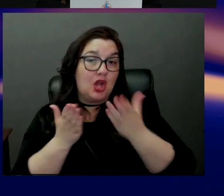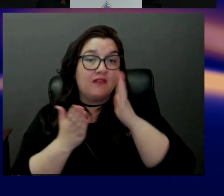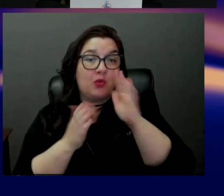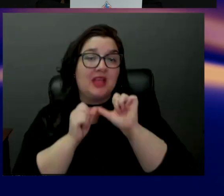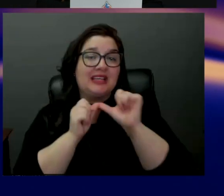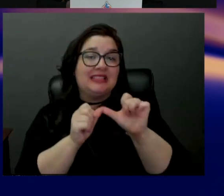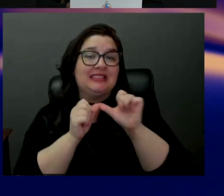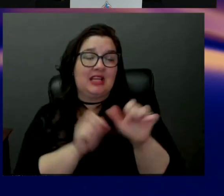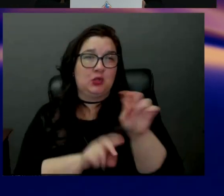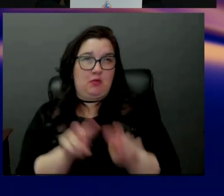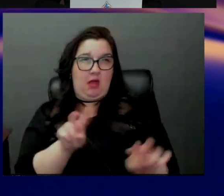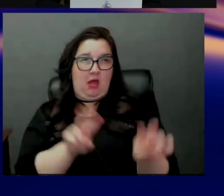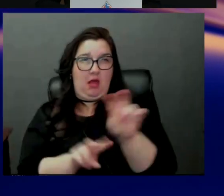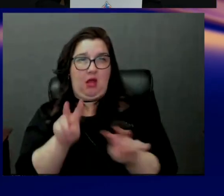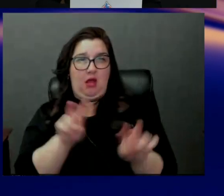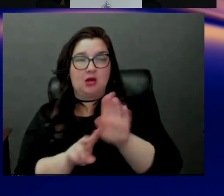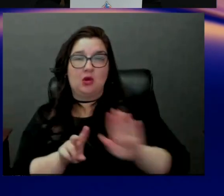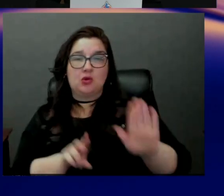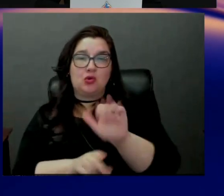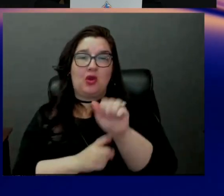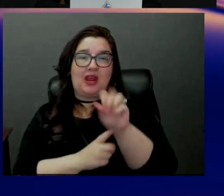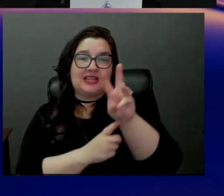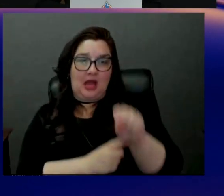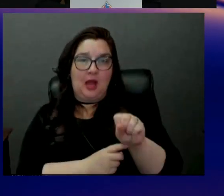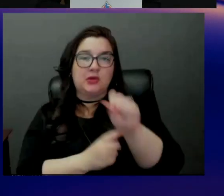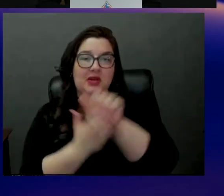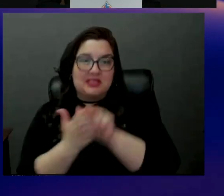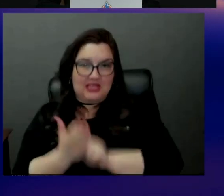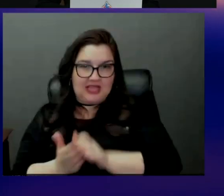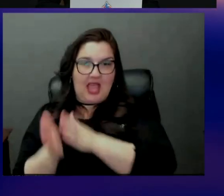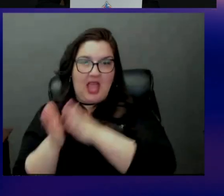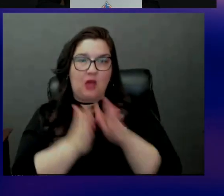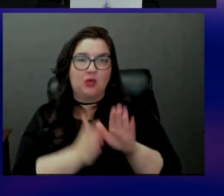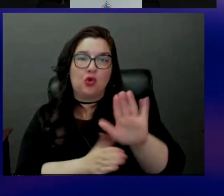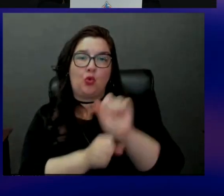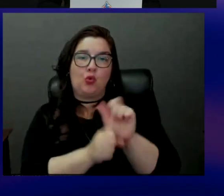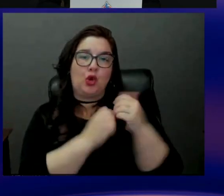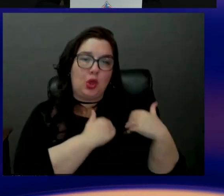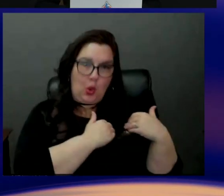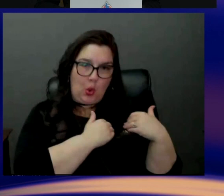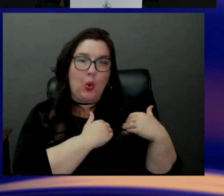your AWS accounts and your workloads. And it's looking for malicious activity